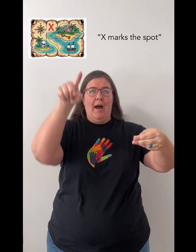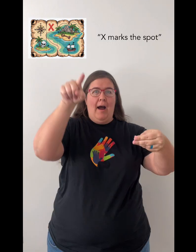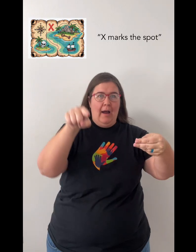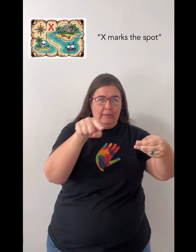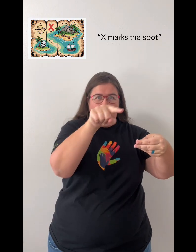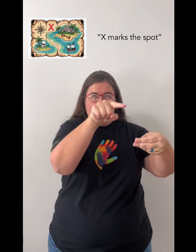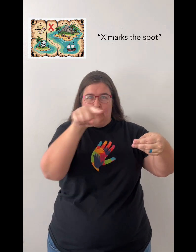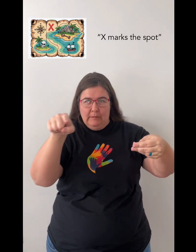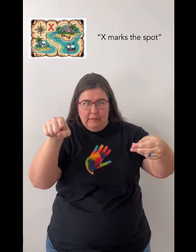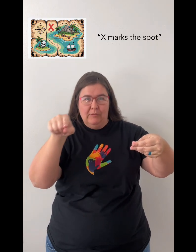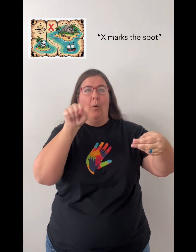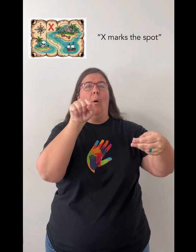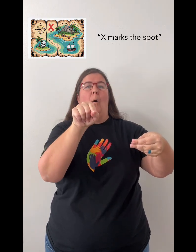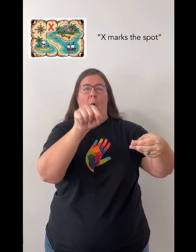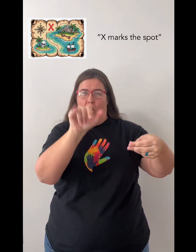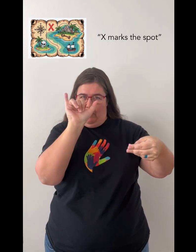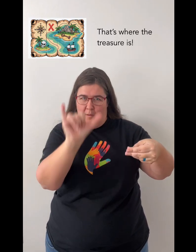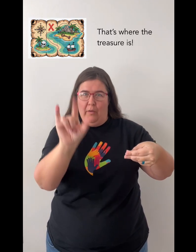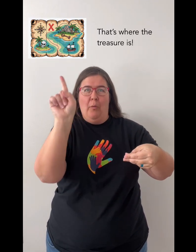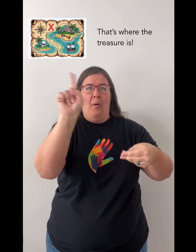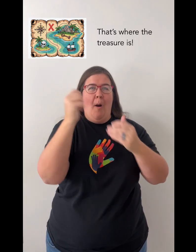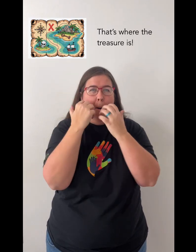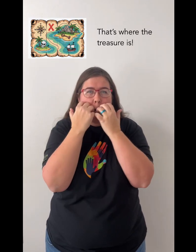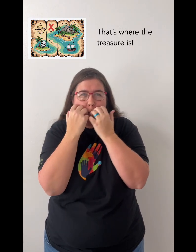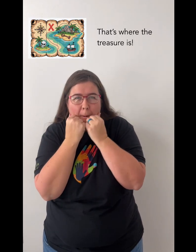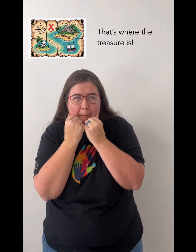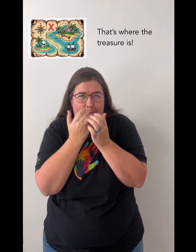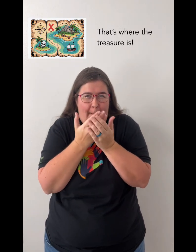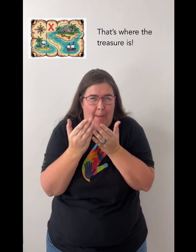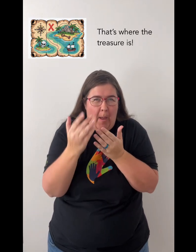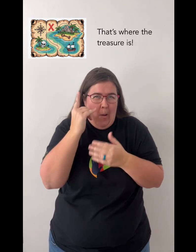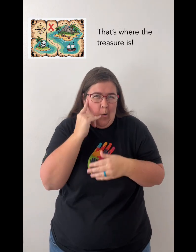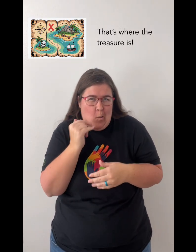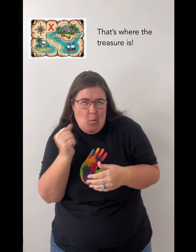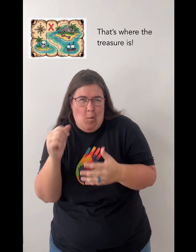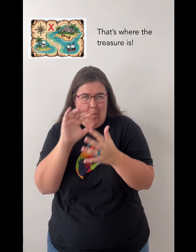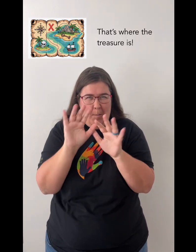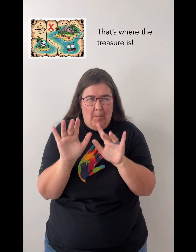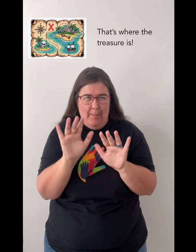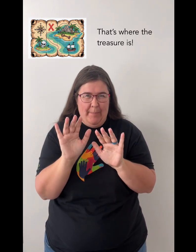"X marks the spot" That's where the treasure is!